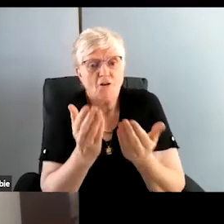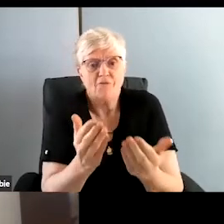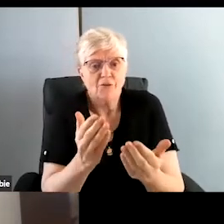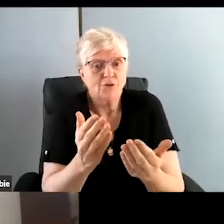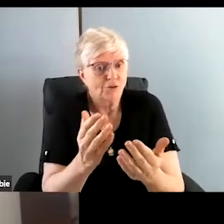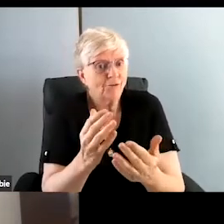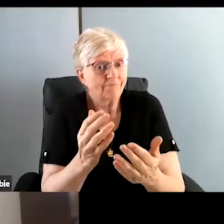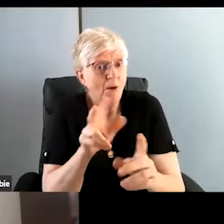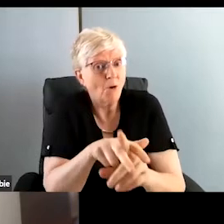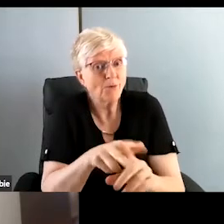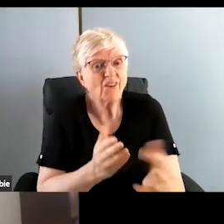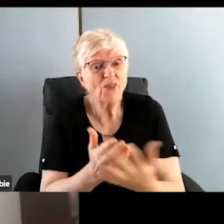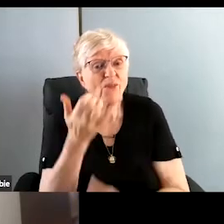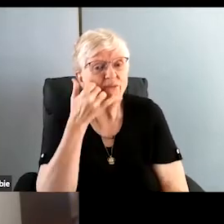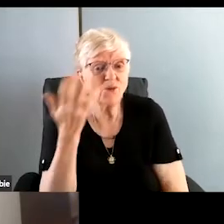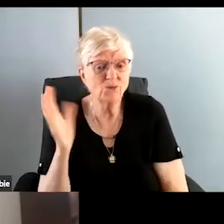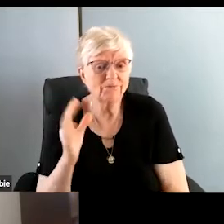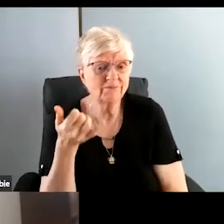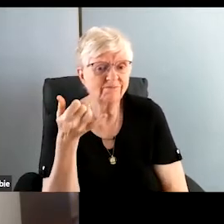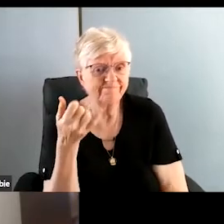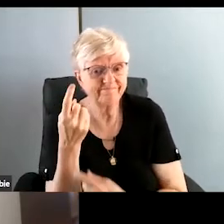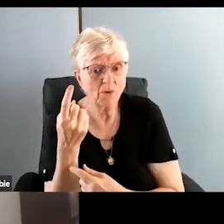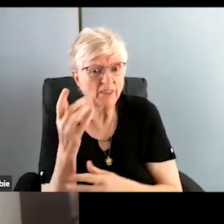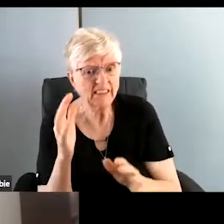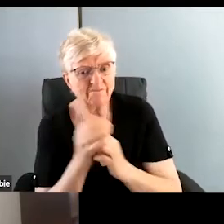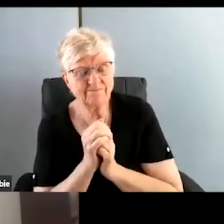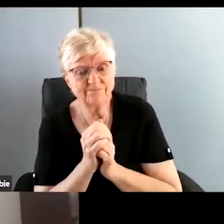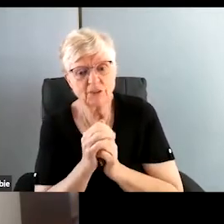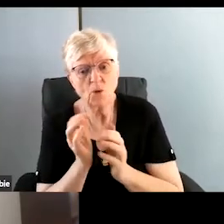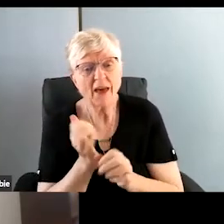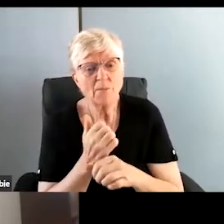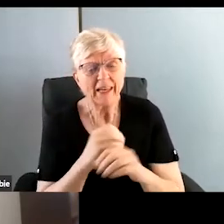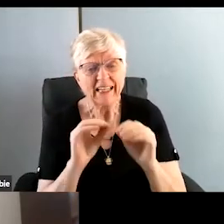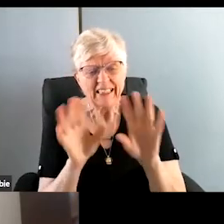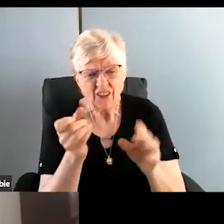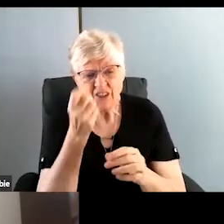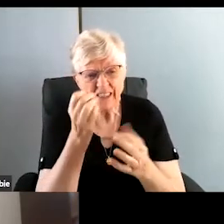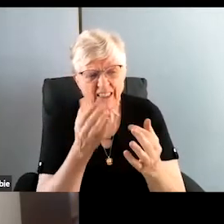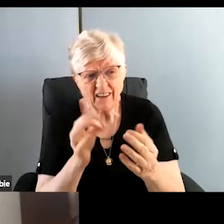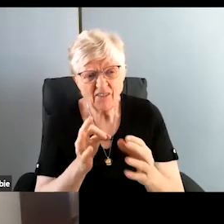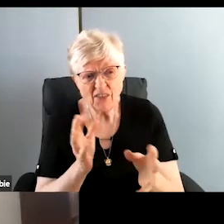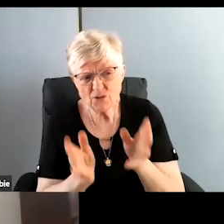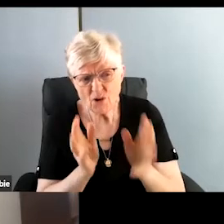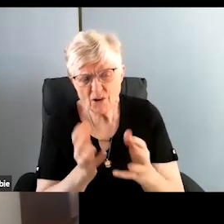BY TELEPHONE AND THAT MADE CLEAR UNDERSTAND APPOINTMENTS BY TELEPHONE AND THAT MADE CLEAR UNDERSTANDING ING OF THE TALK BETWEEN A PHYSICIAN OR HEALTH CARE OF THE TALK BETWEEN A PHYSICIAN OR HEALTH CARE PROVIDER AND PROVIDER AND THE PATIENT MUCH, MUCH MORE